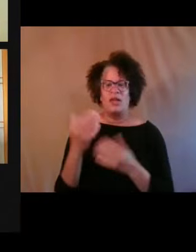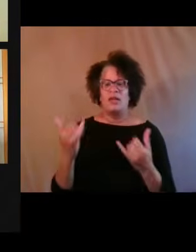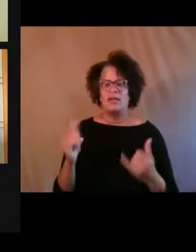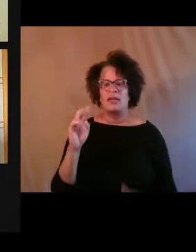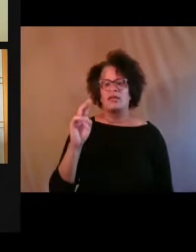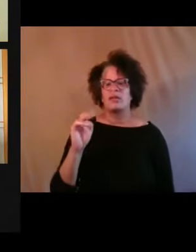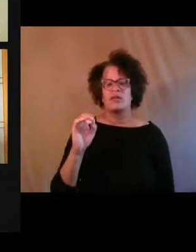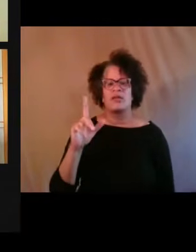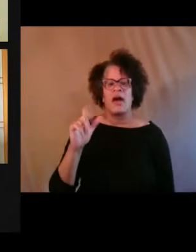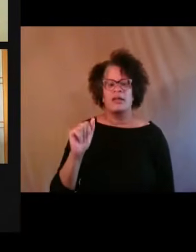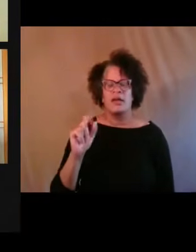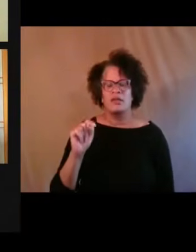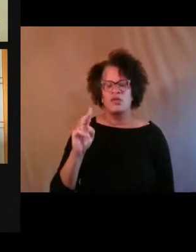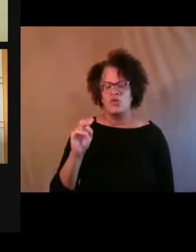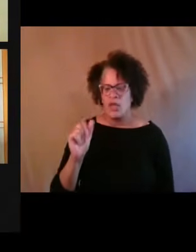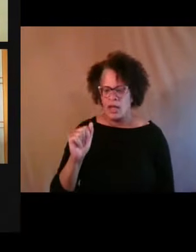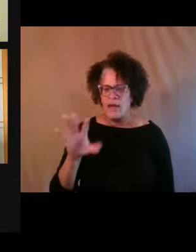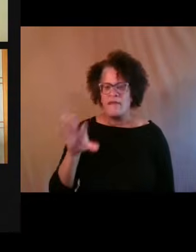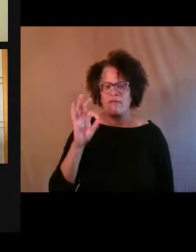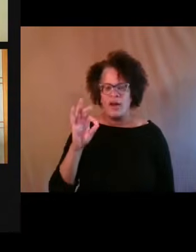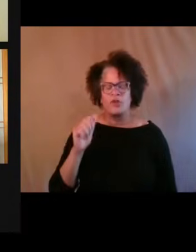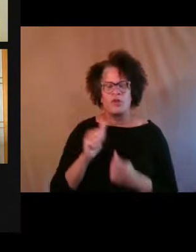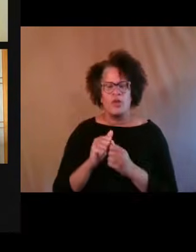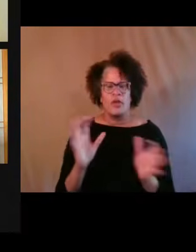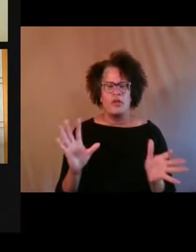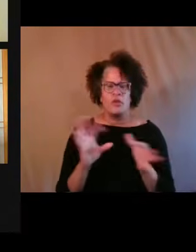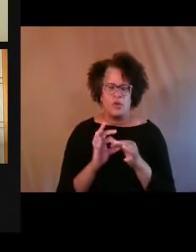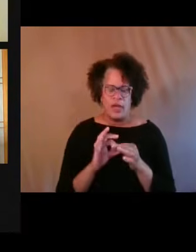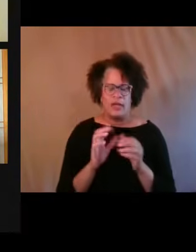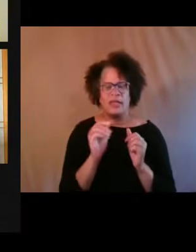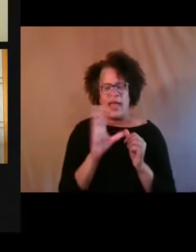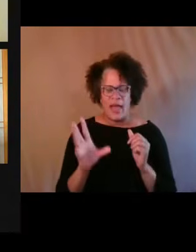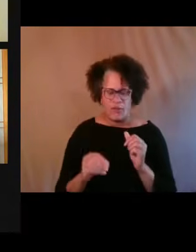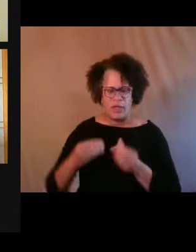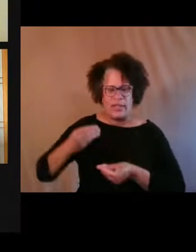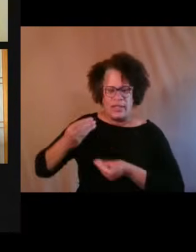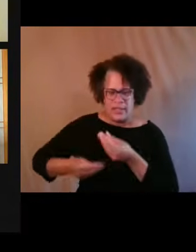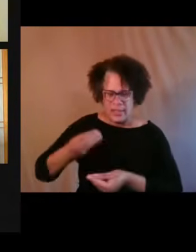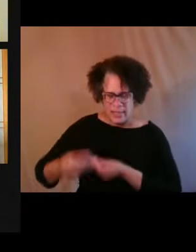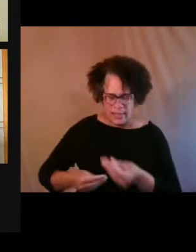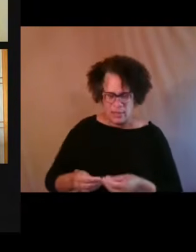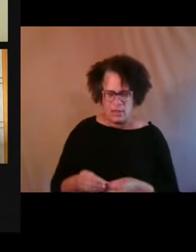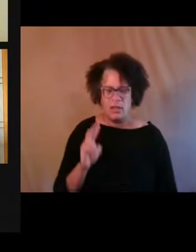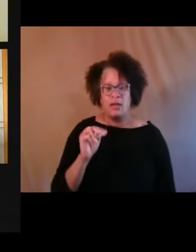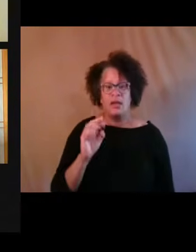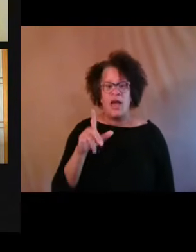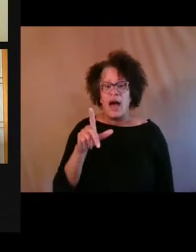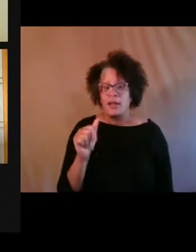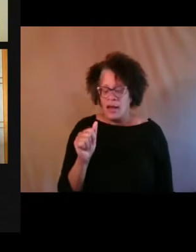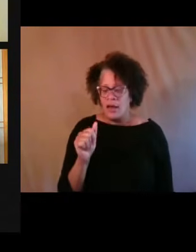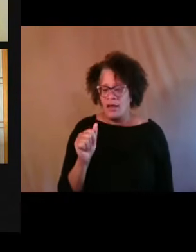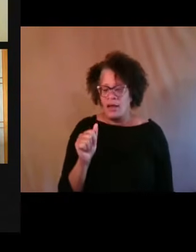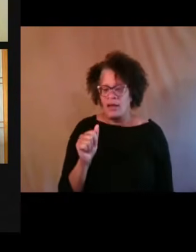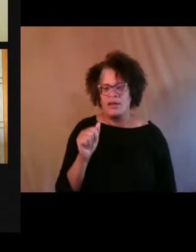a founder of Reuniting of African Descendants. Nala. It's great to be here, everyone,